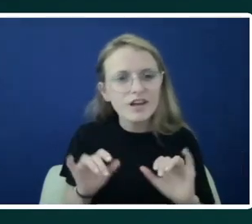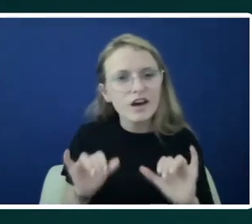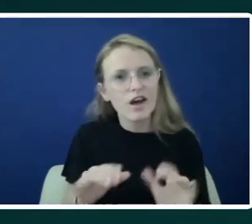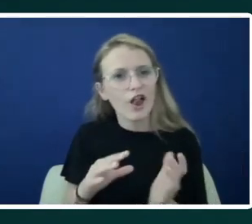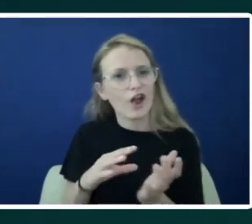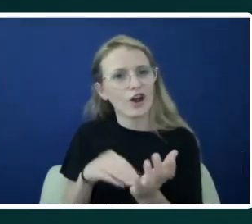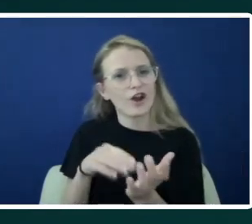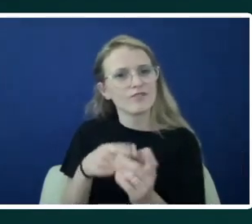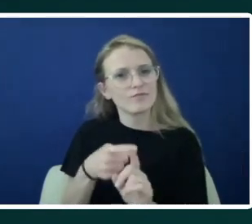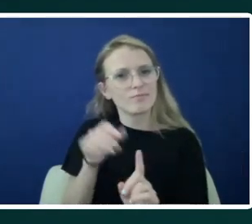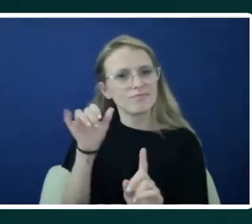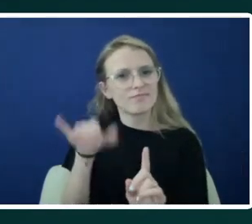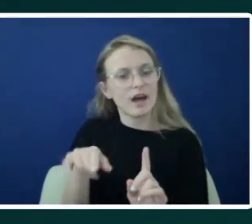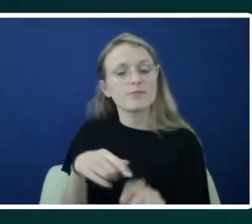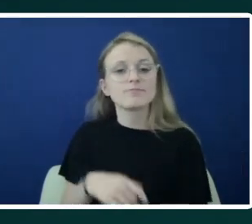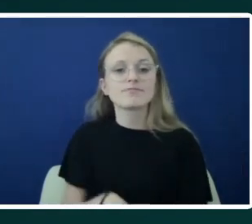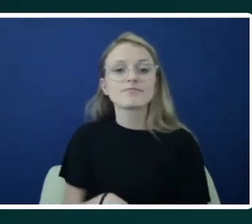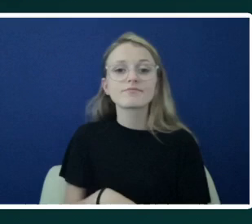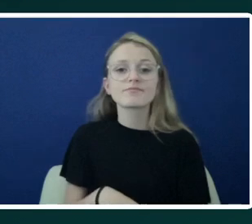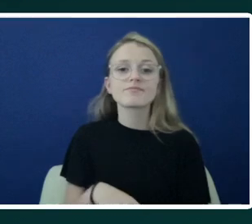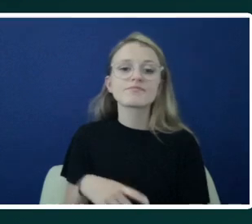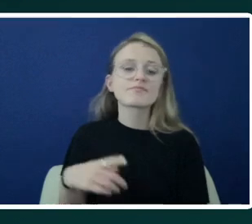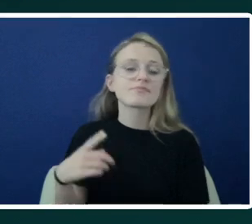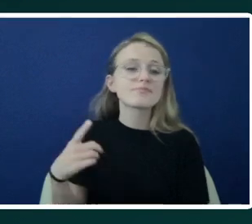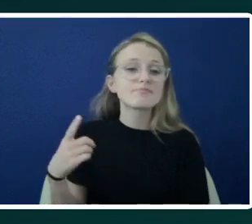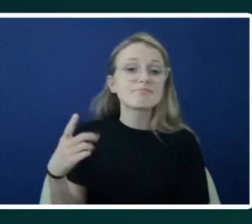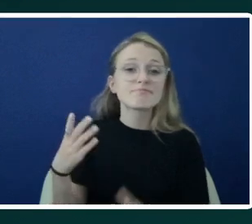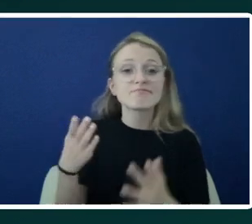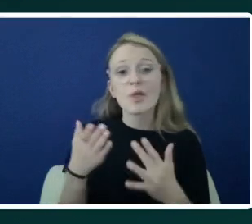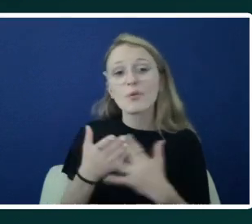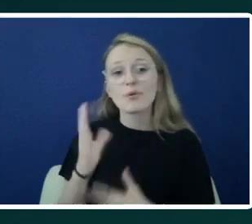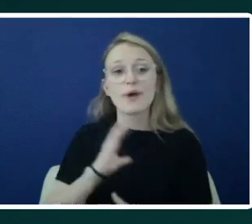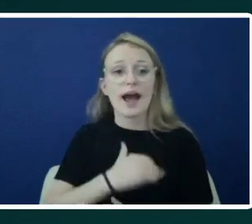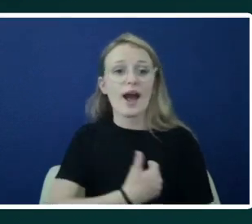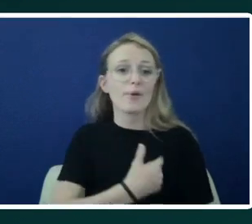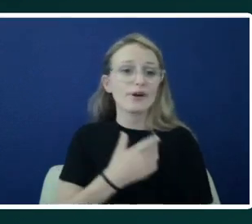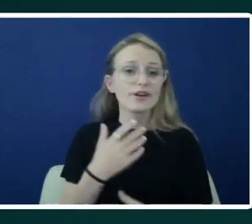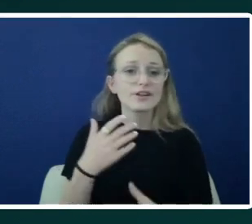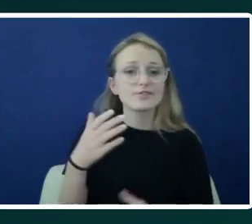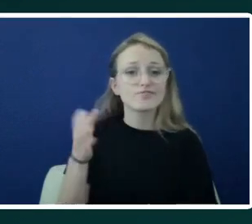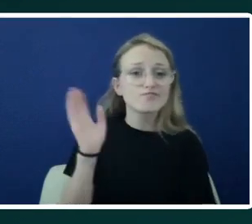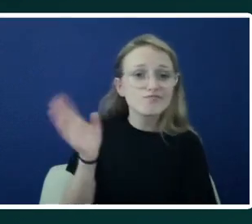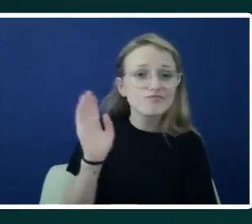time together, there will be this little peppering of sources. And so, just keep an eye out for that,